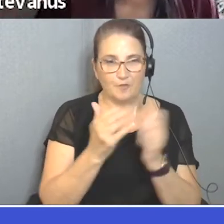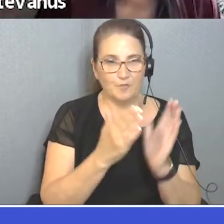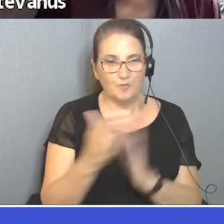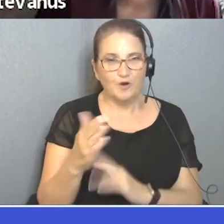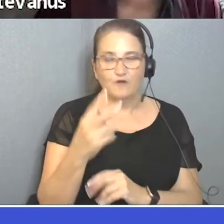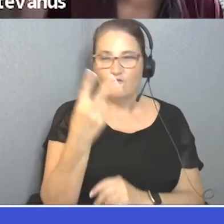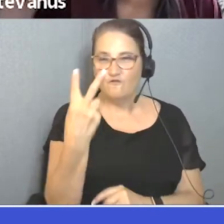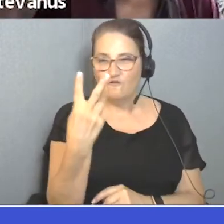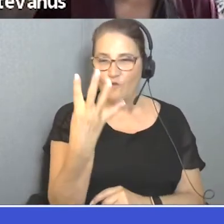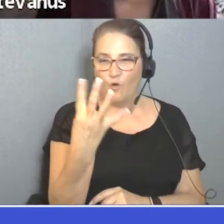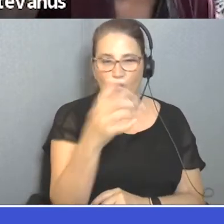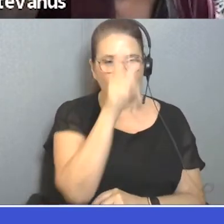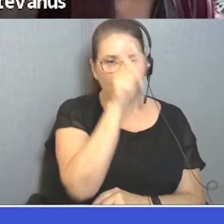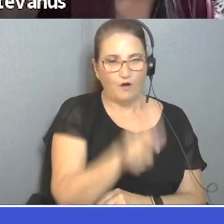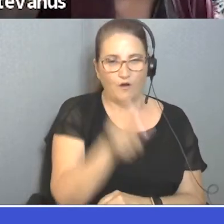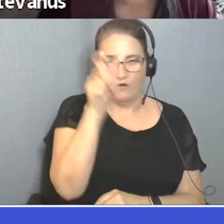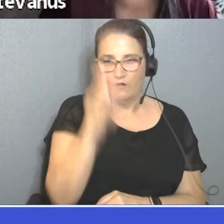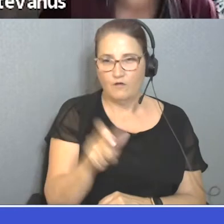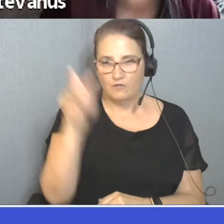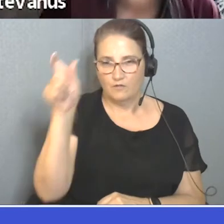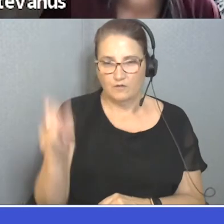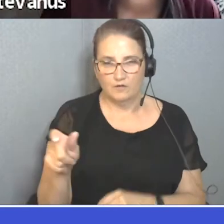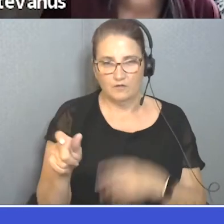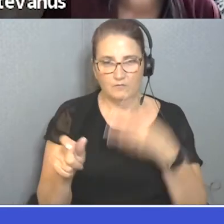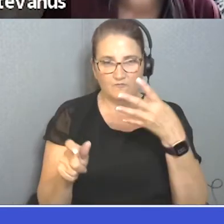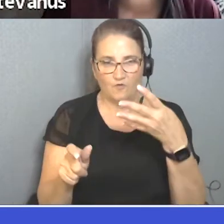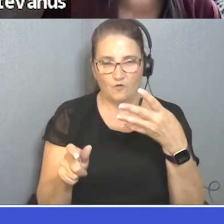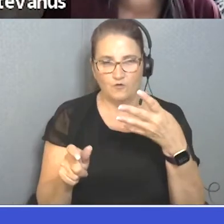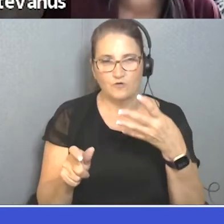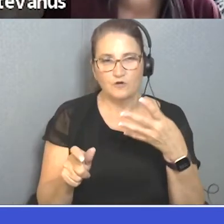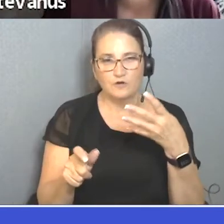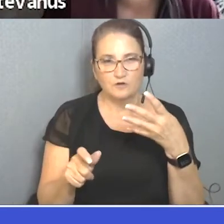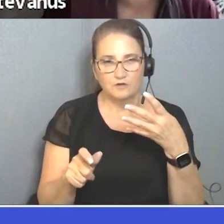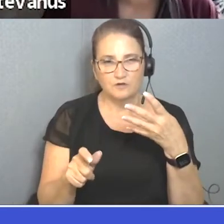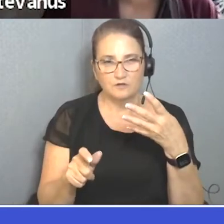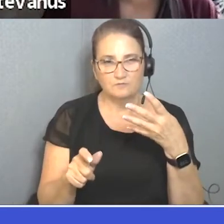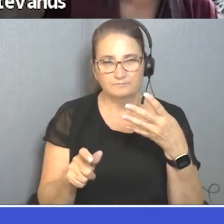and to prepare this canvas, simply just draw four